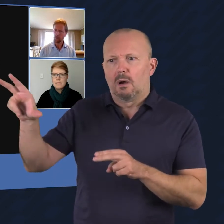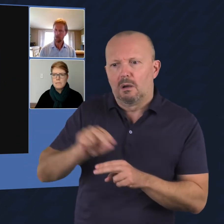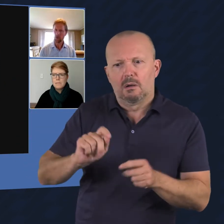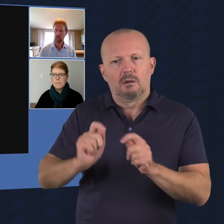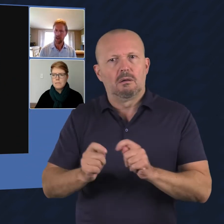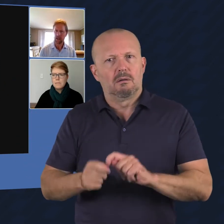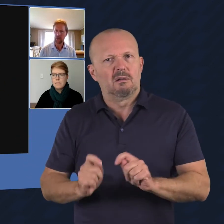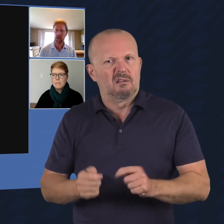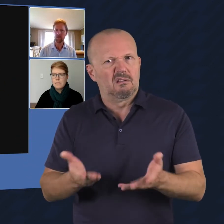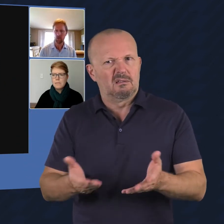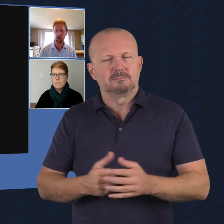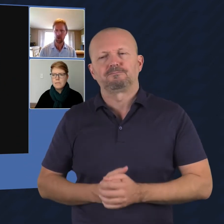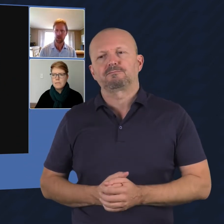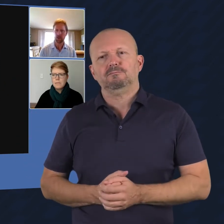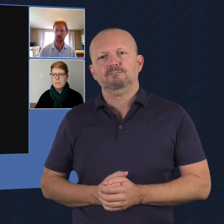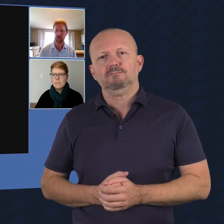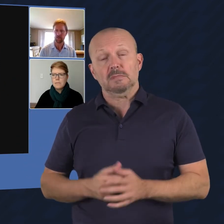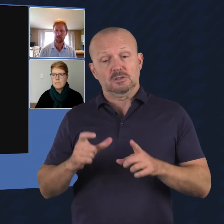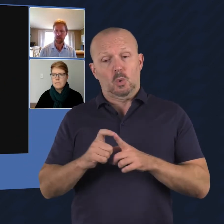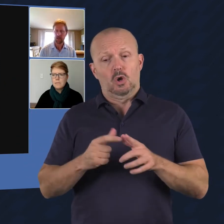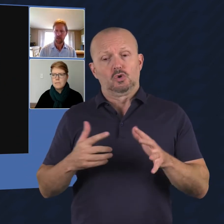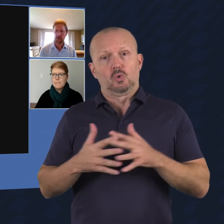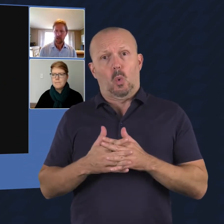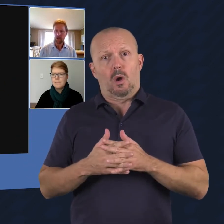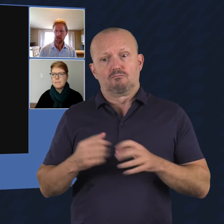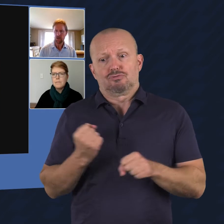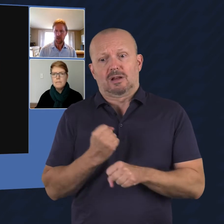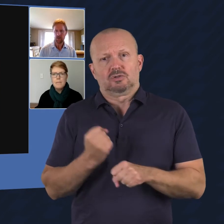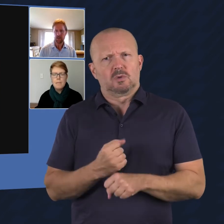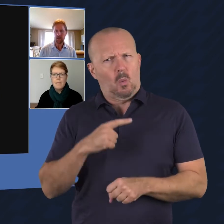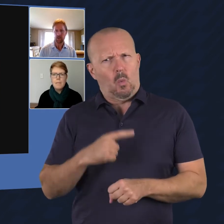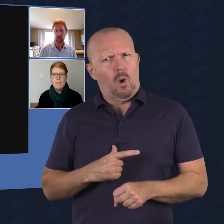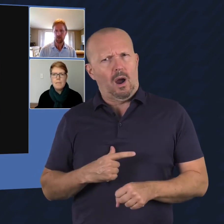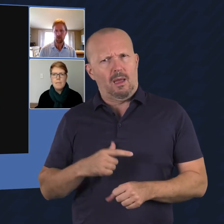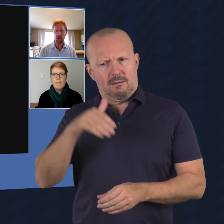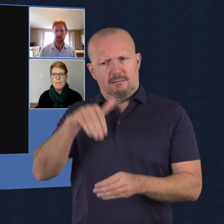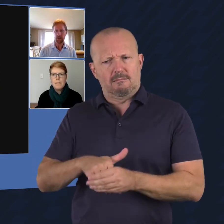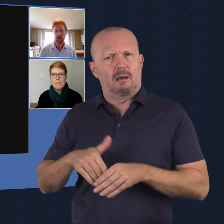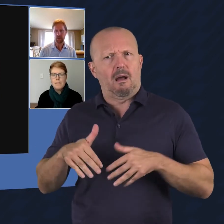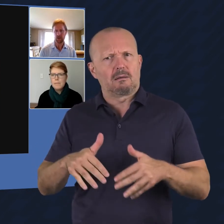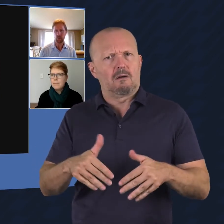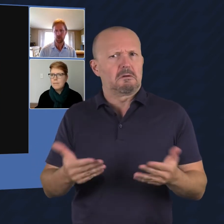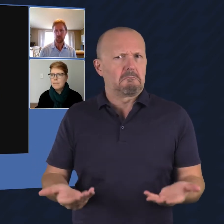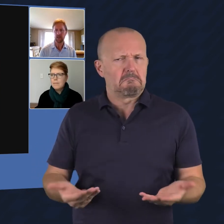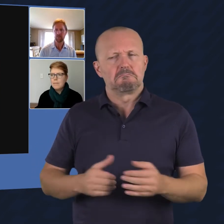Why would we want to archive DAW productions? Research libraries such as the Turnbull have traditionally sought to collect